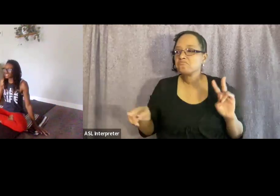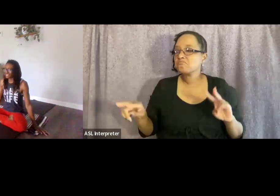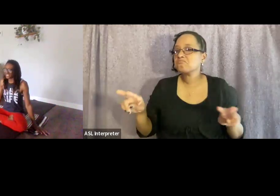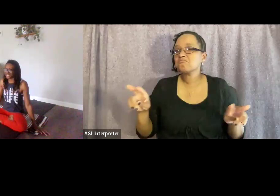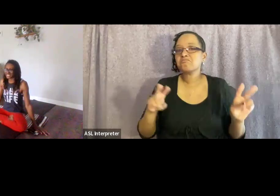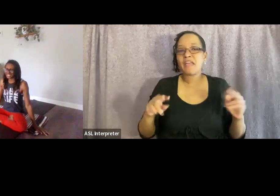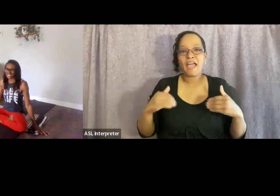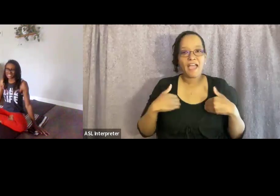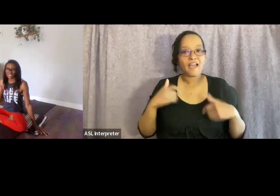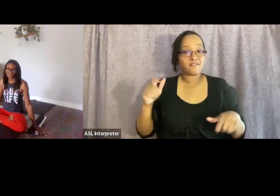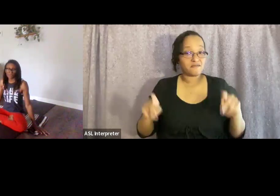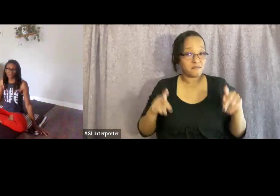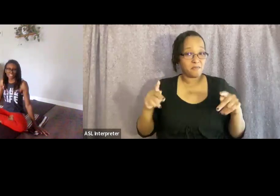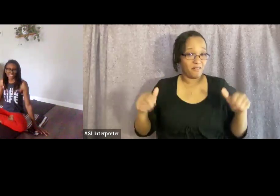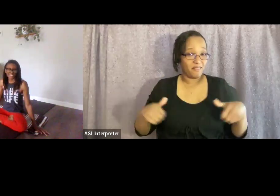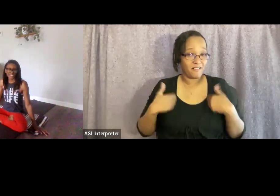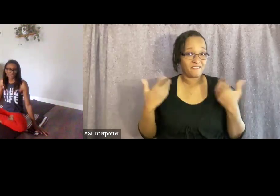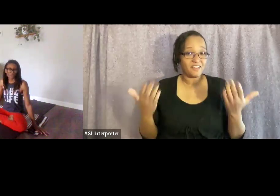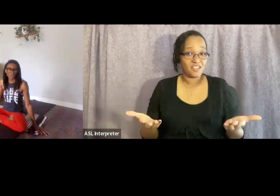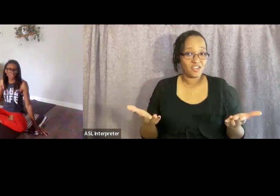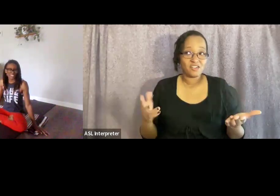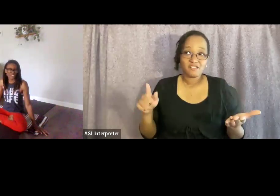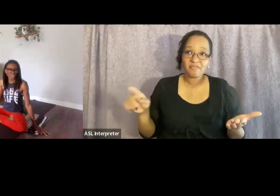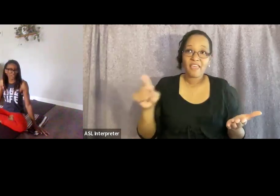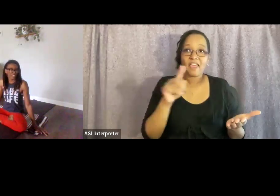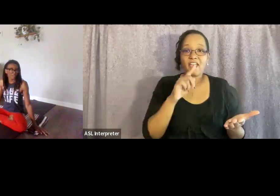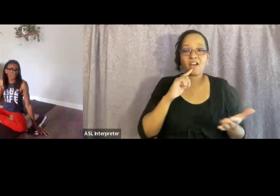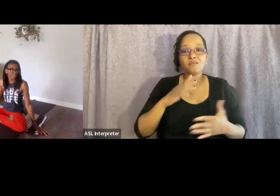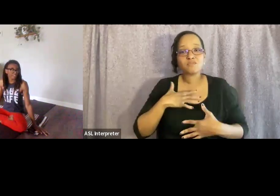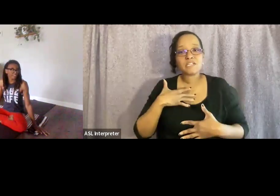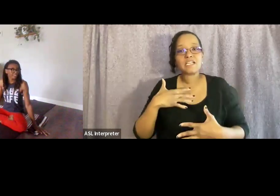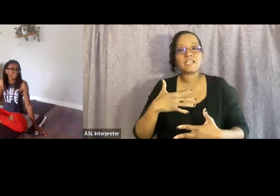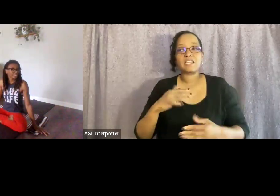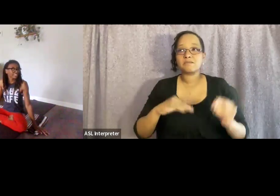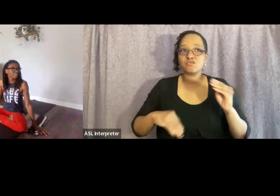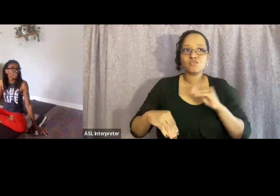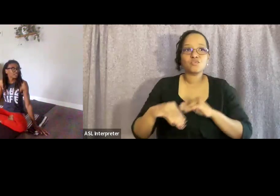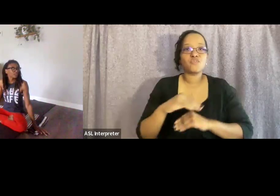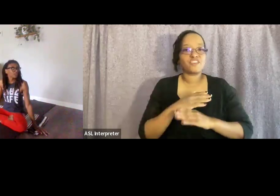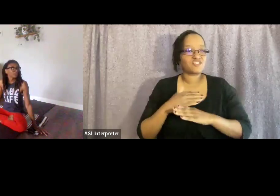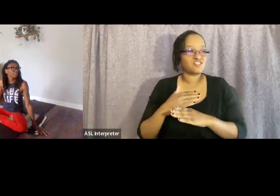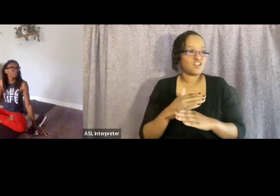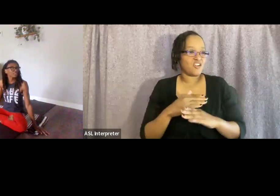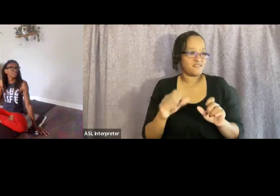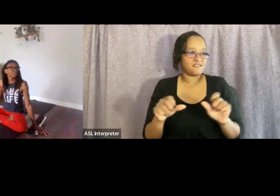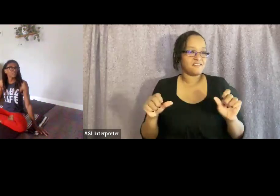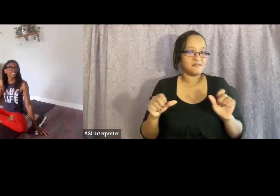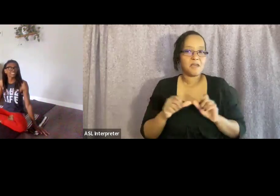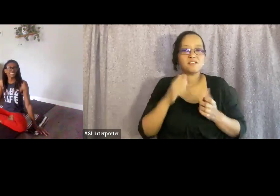that live here, who are breathing, and who are moving and sharing the space. So notice what's in your space.